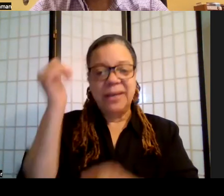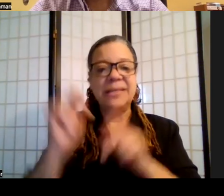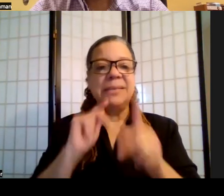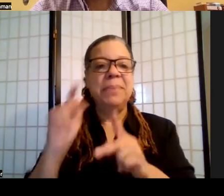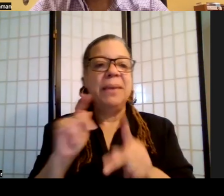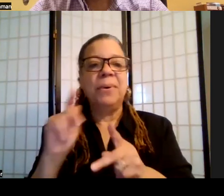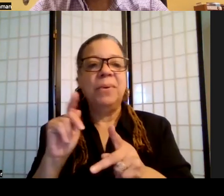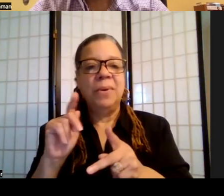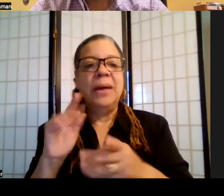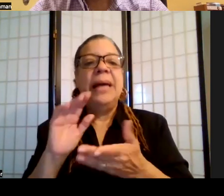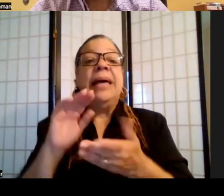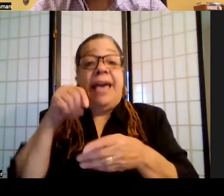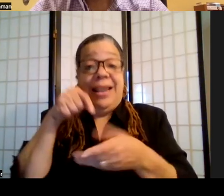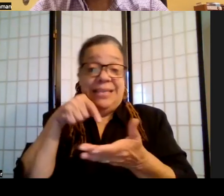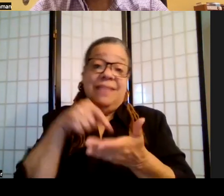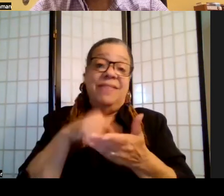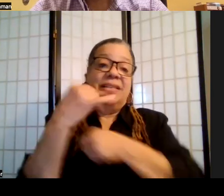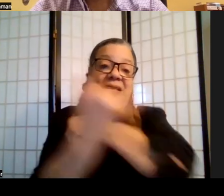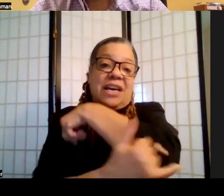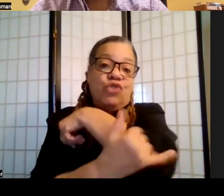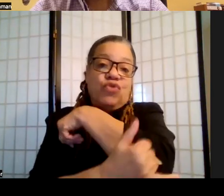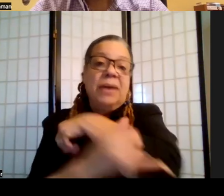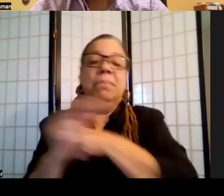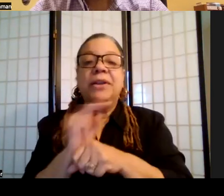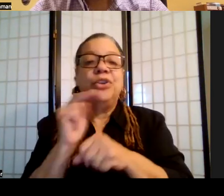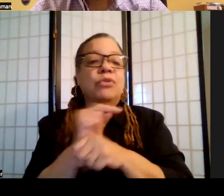Actually, in this country, about using so much care and